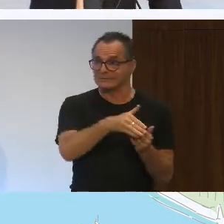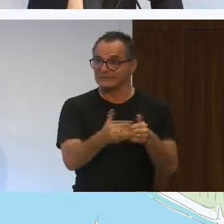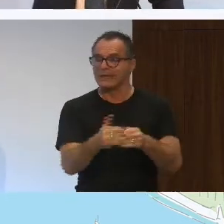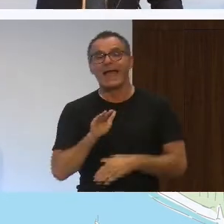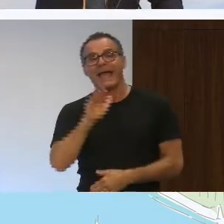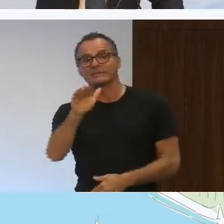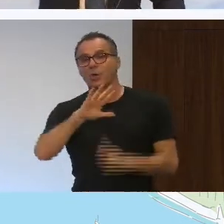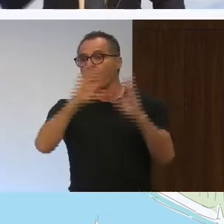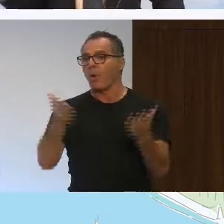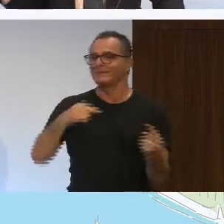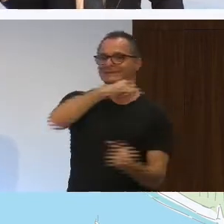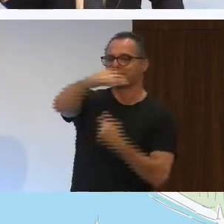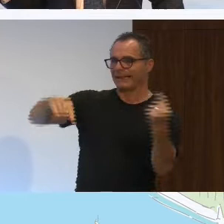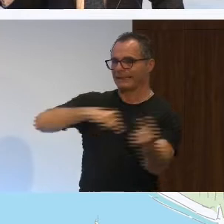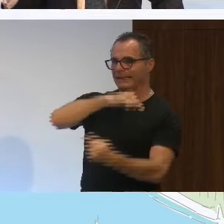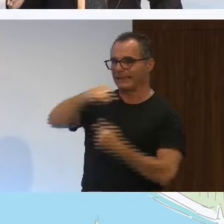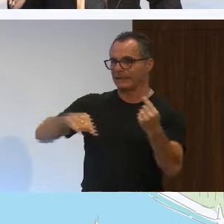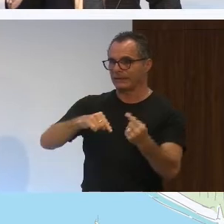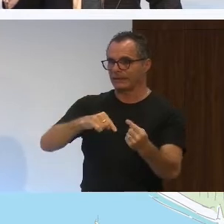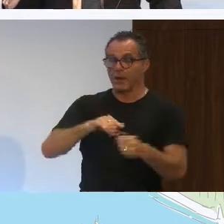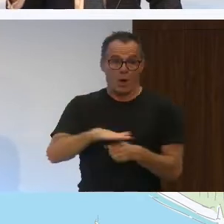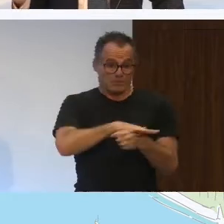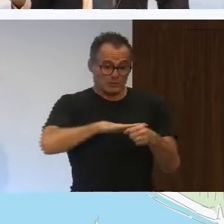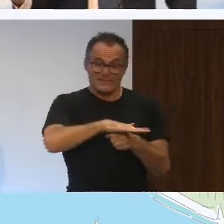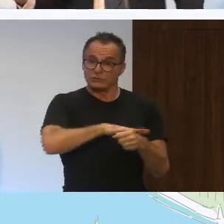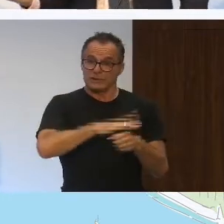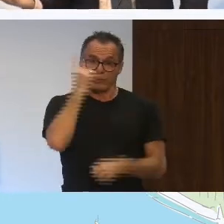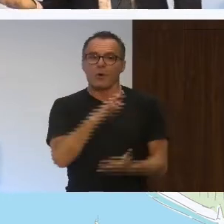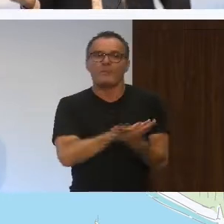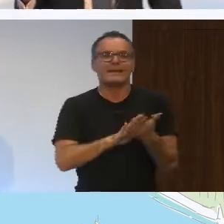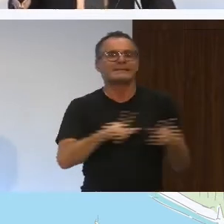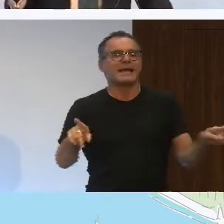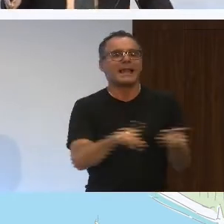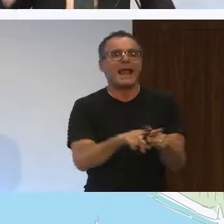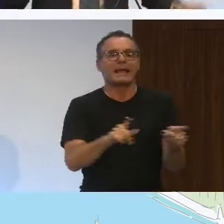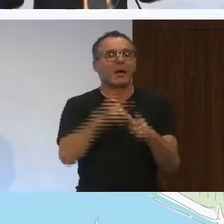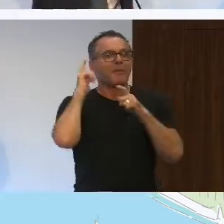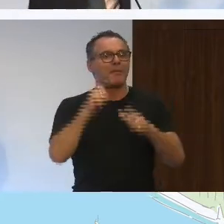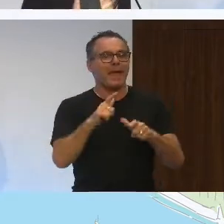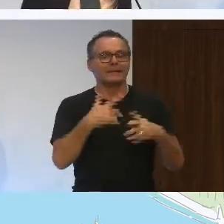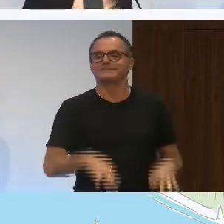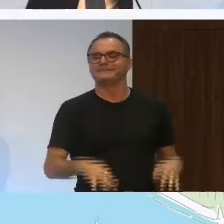spins around positional vertigo. That's essentially when you're in bed, for instance, and you turn your head and then everything spins around.